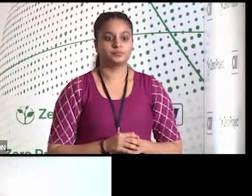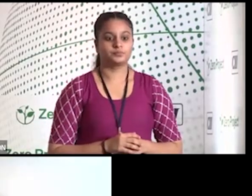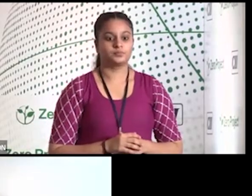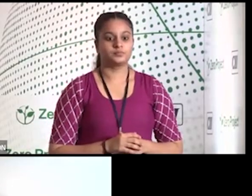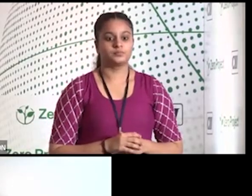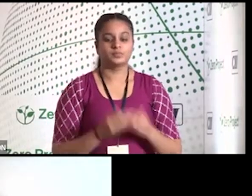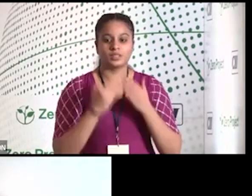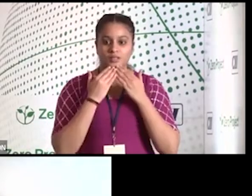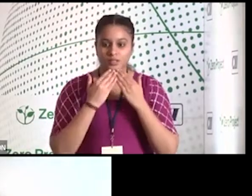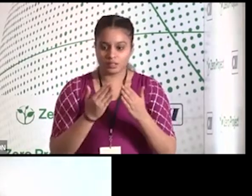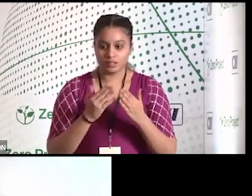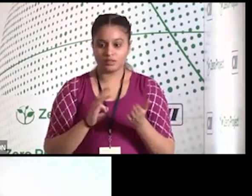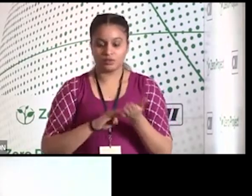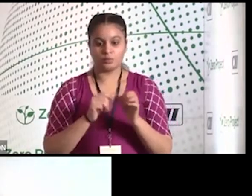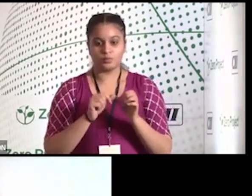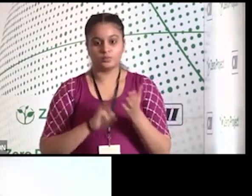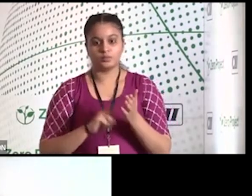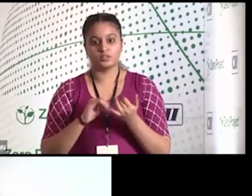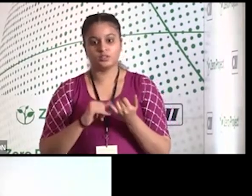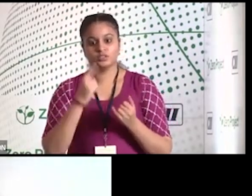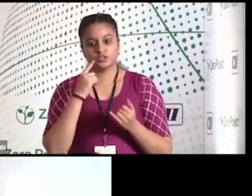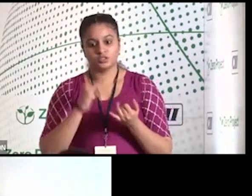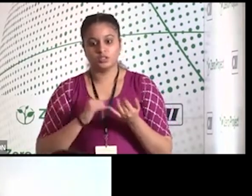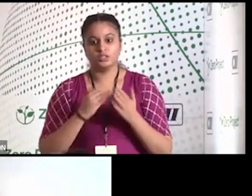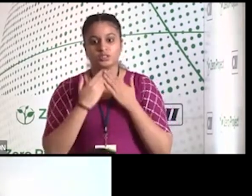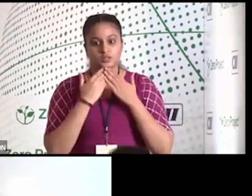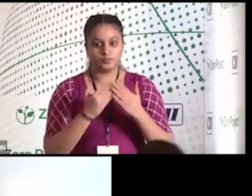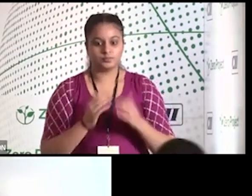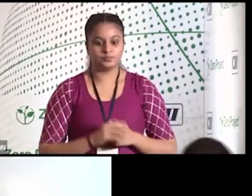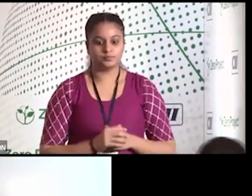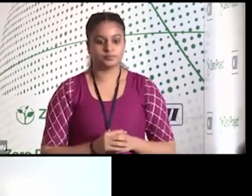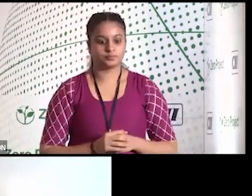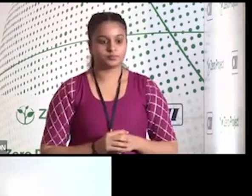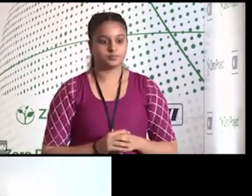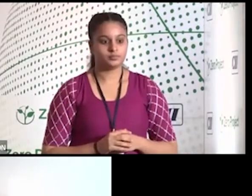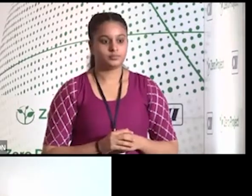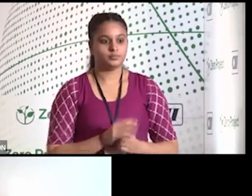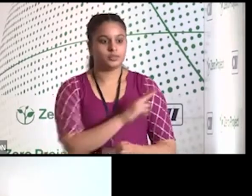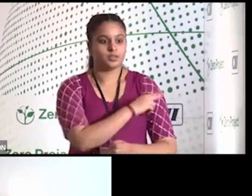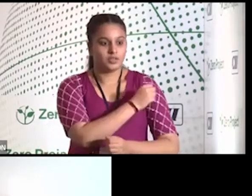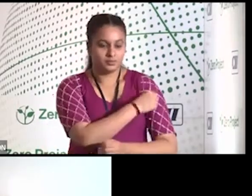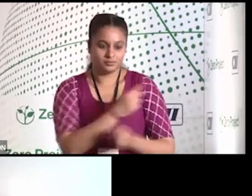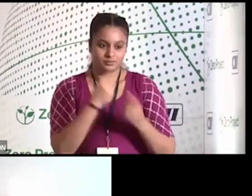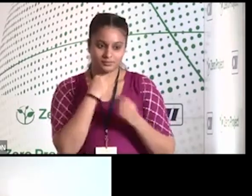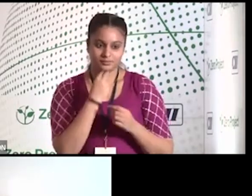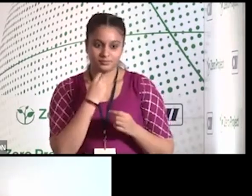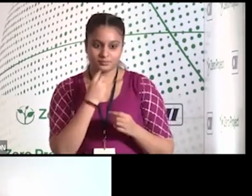Thank you so much, Manisha, for speaking to us from the hospital. Appreciate it.